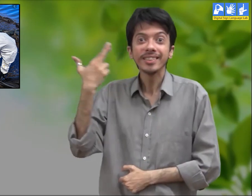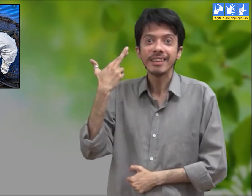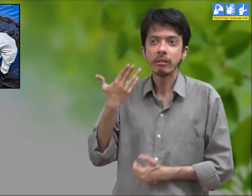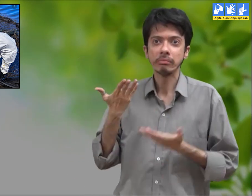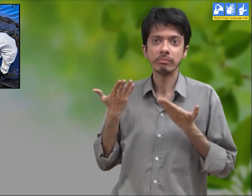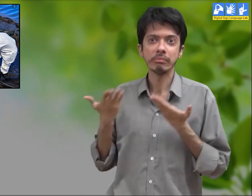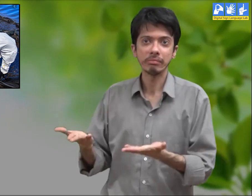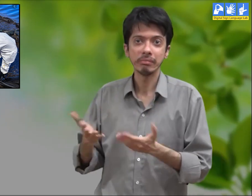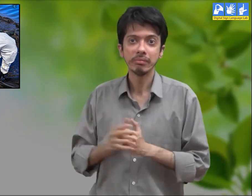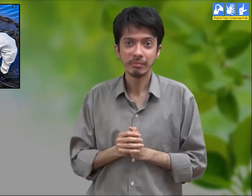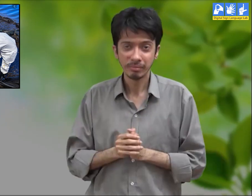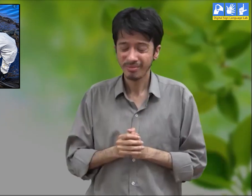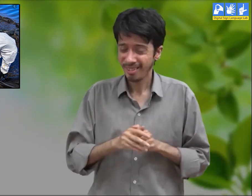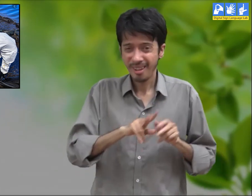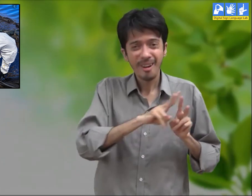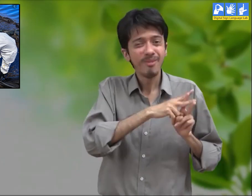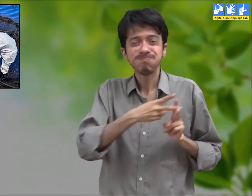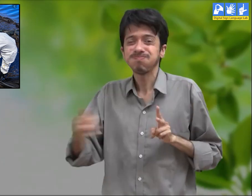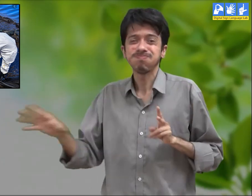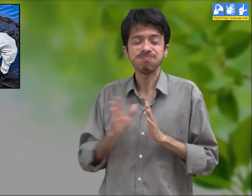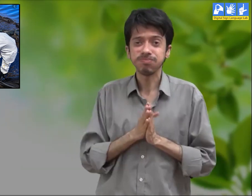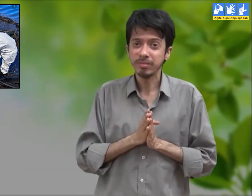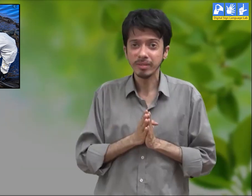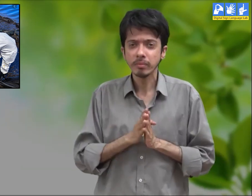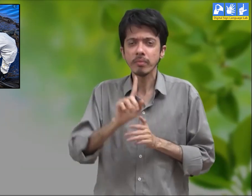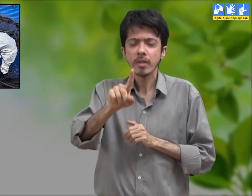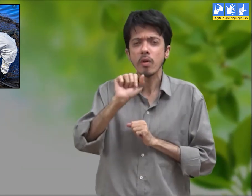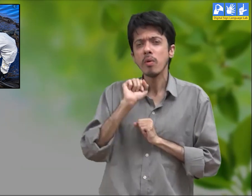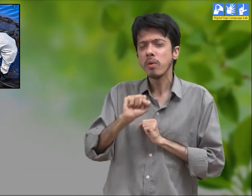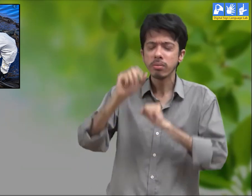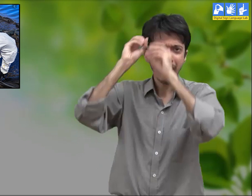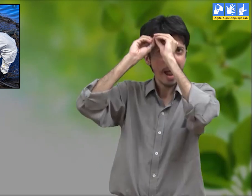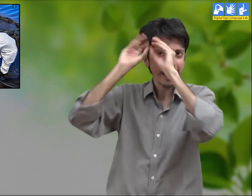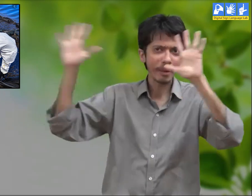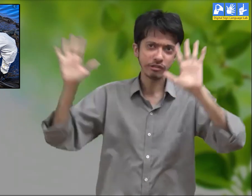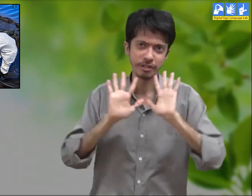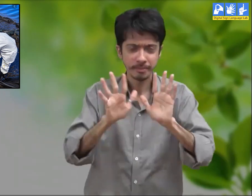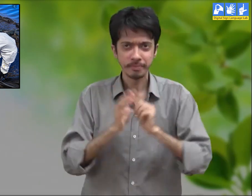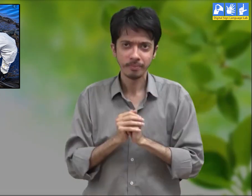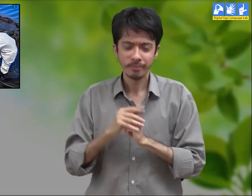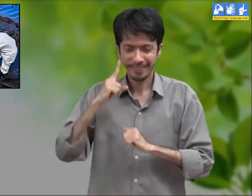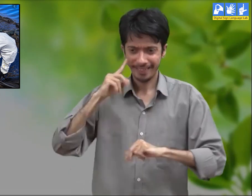because of the pollution. Similarly, many places of the earth are being polluted